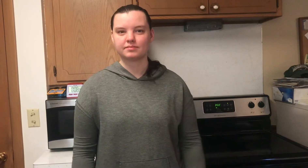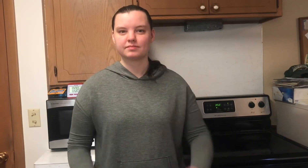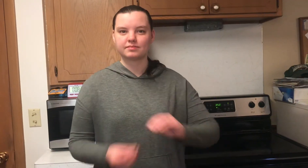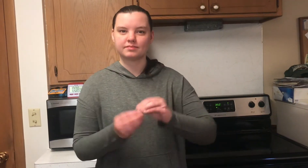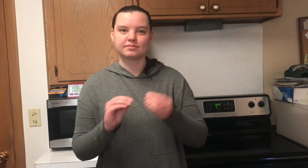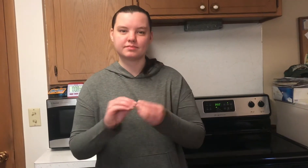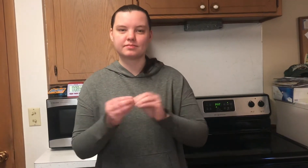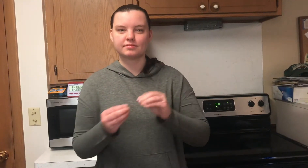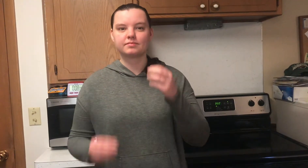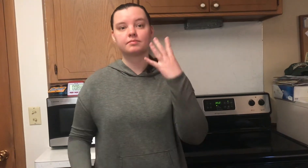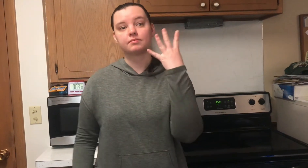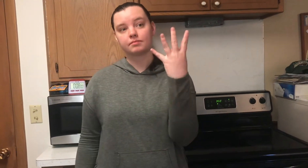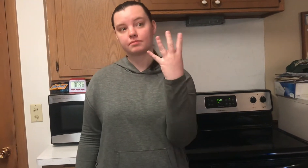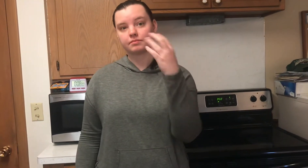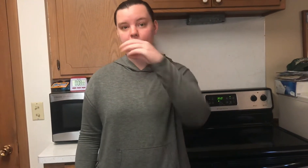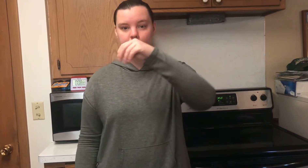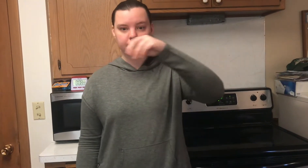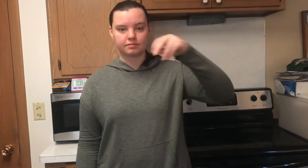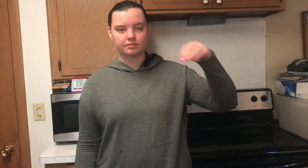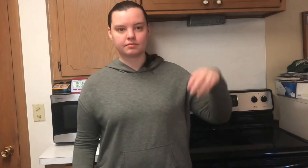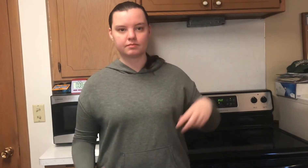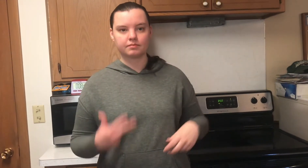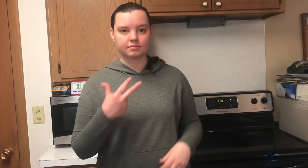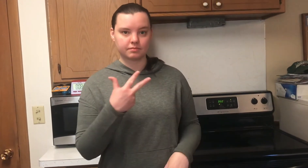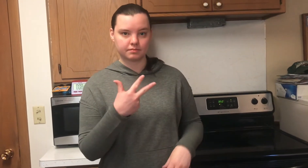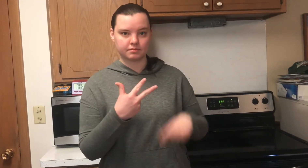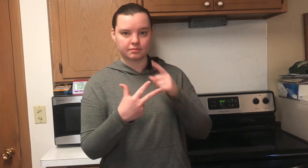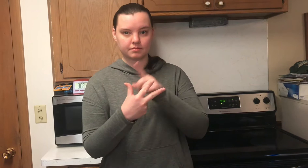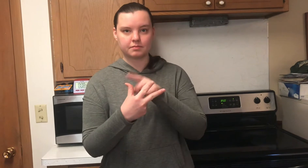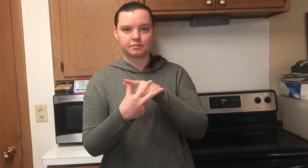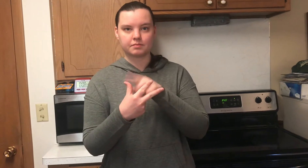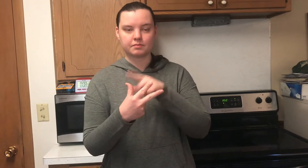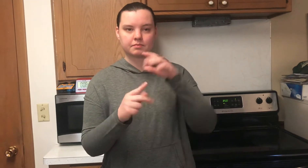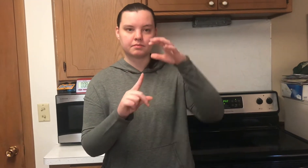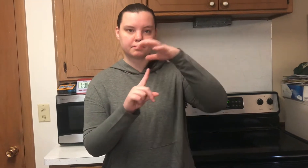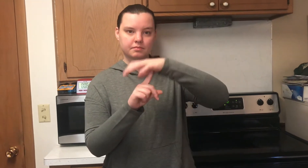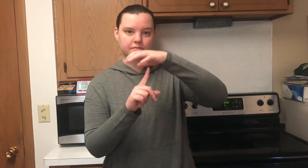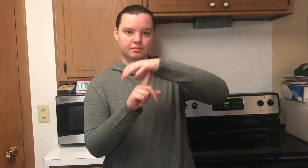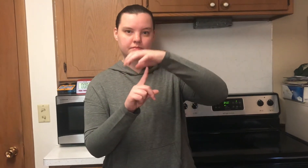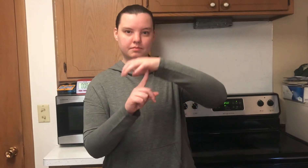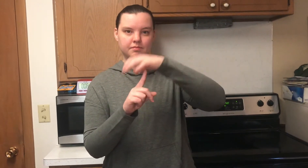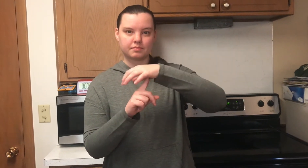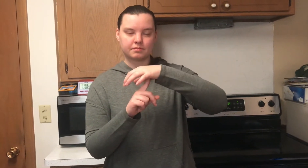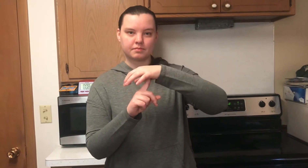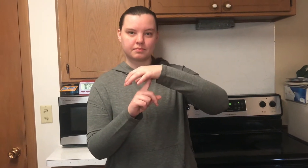Step 4: sprinkle your toppings: the mushrooms,